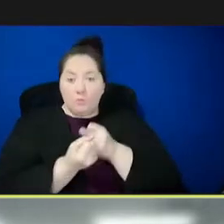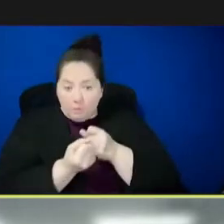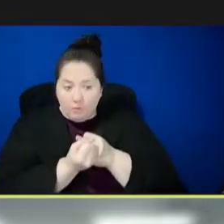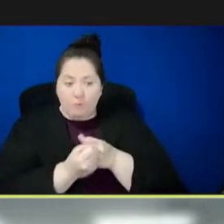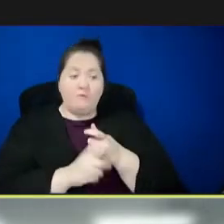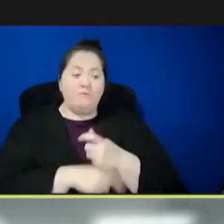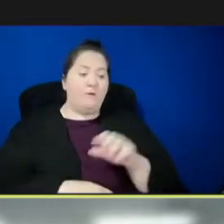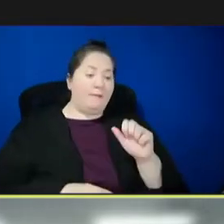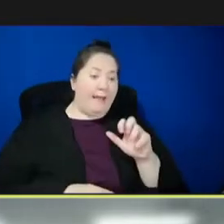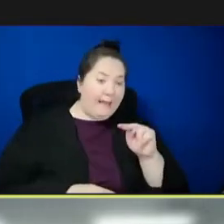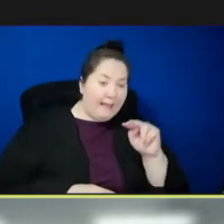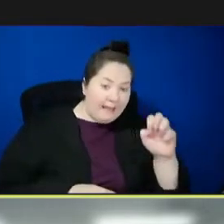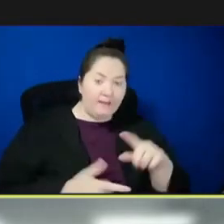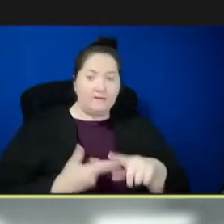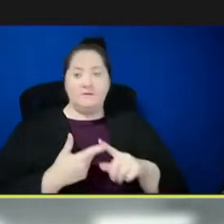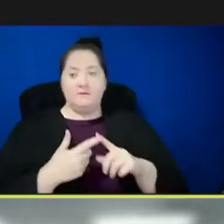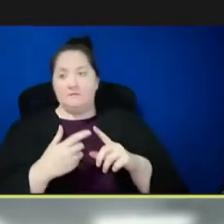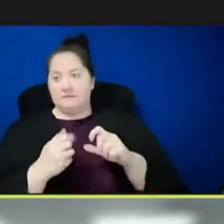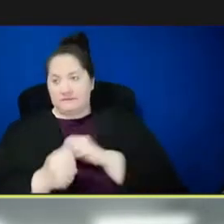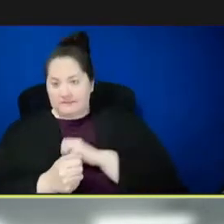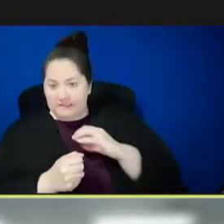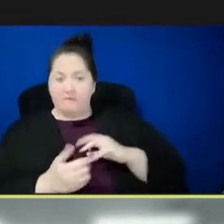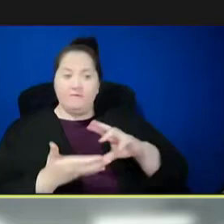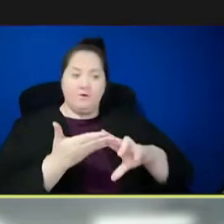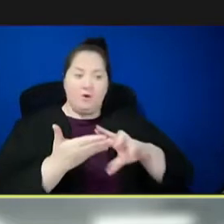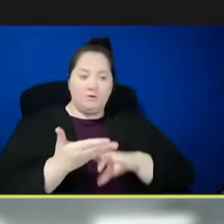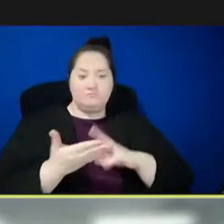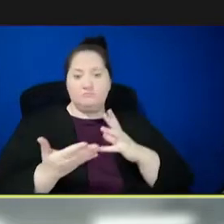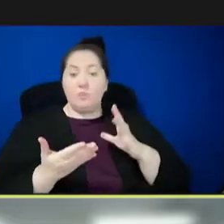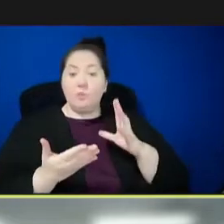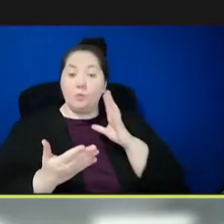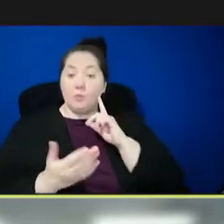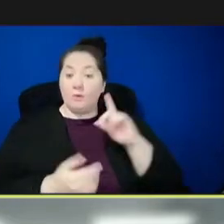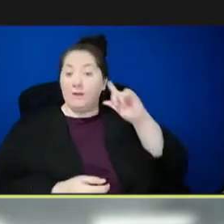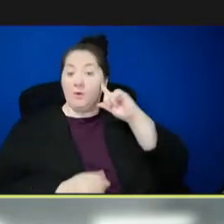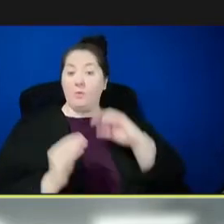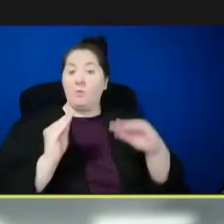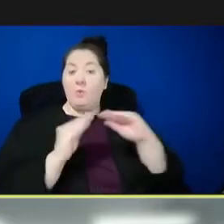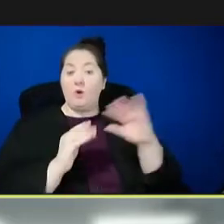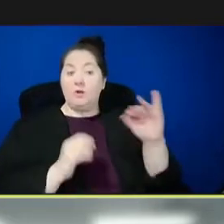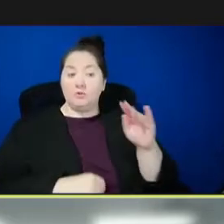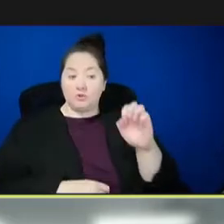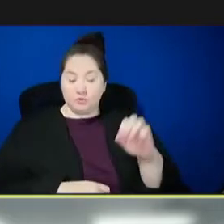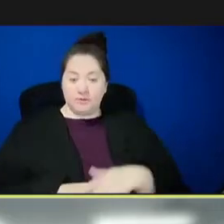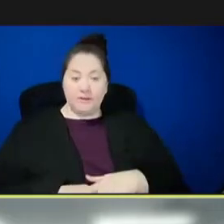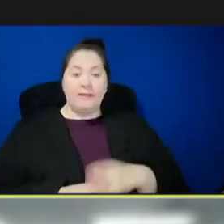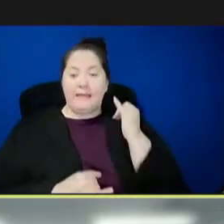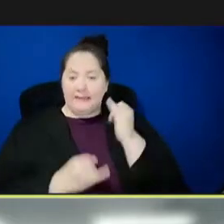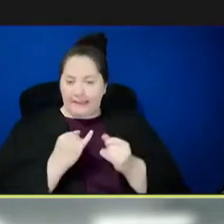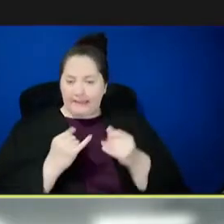and contractors. We will hear more at our June meeting, and we close the day with public comment.